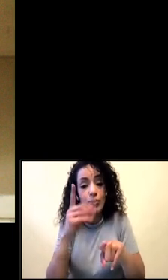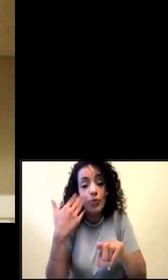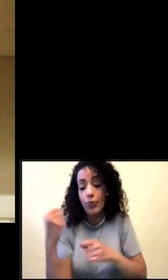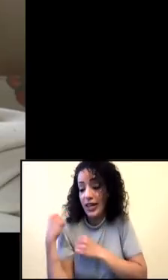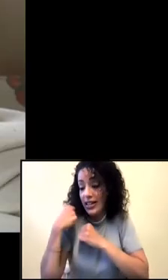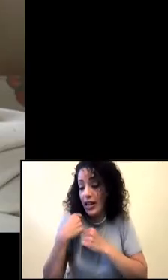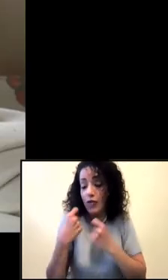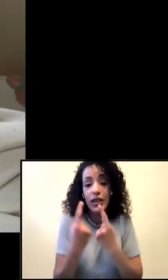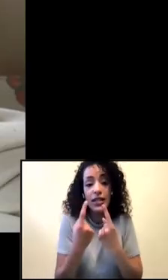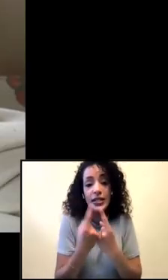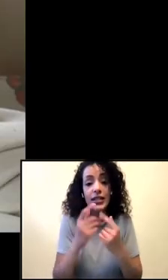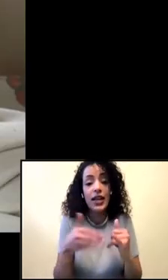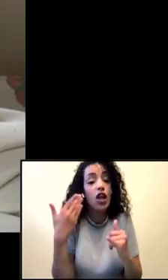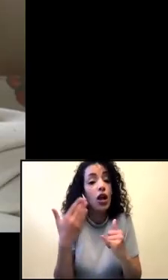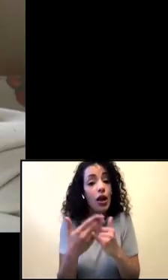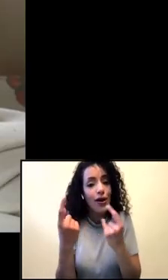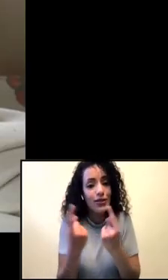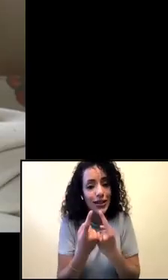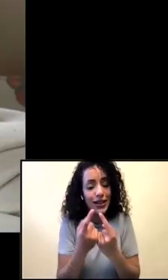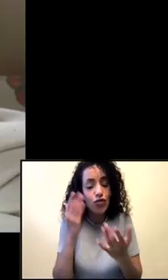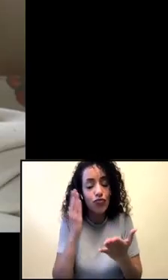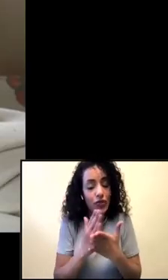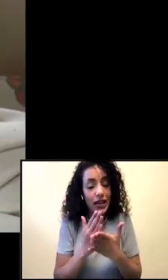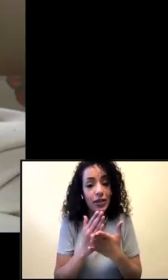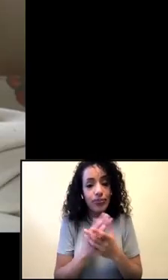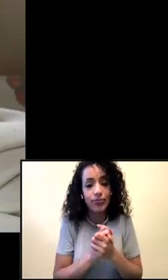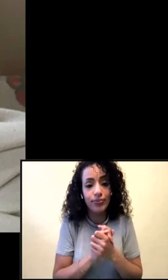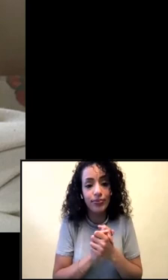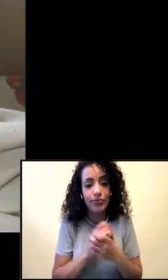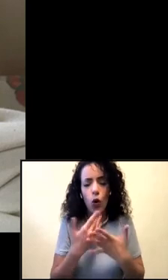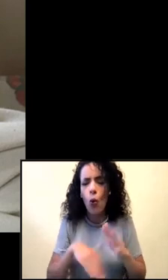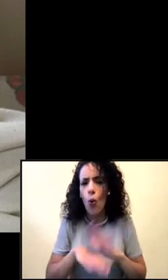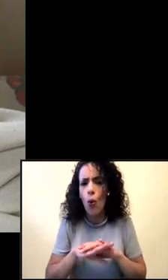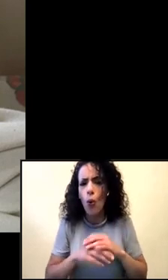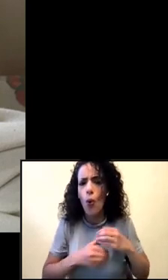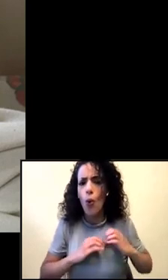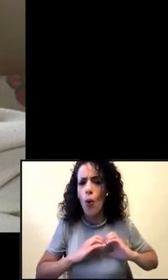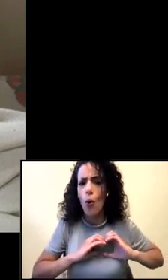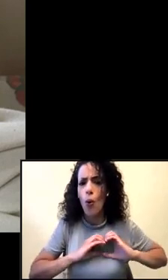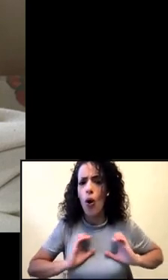slide which is really what completely breaks my heart is that they carried locks and keys.